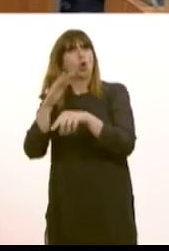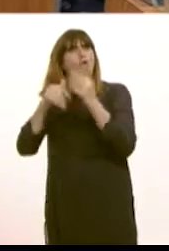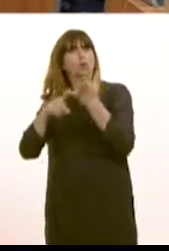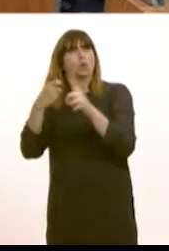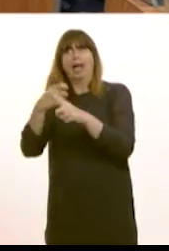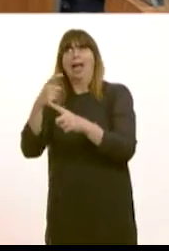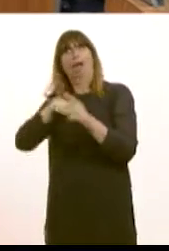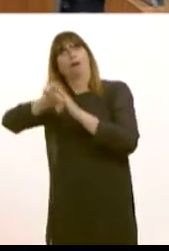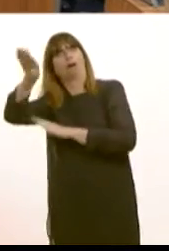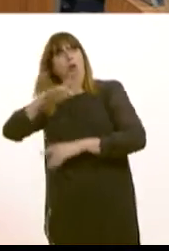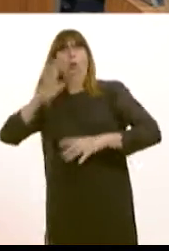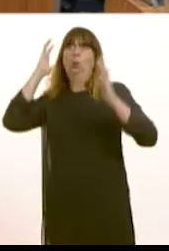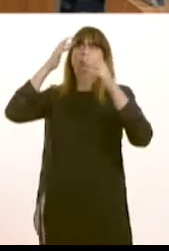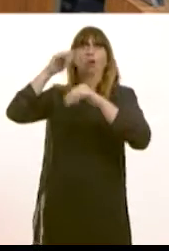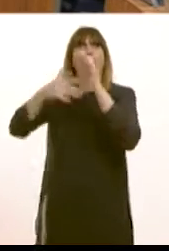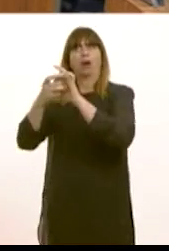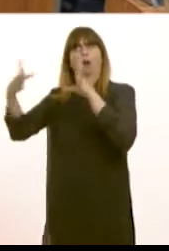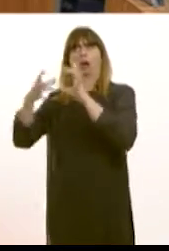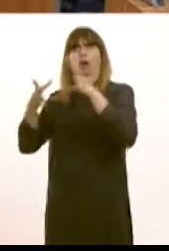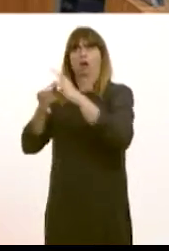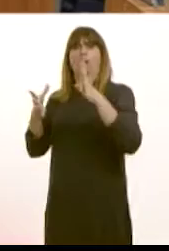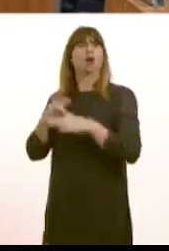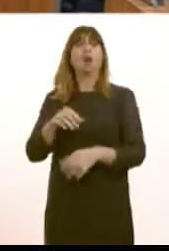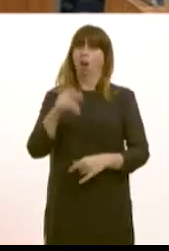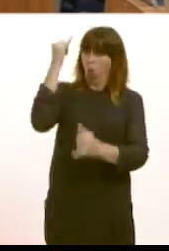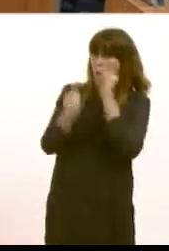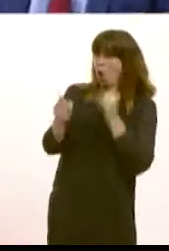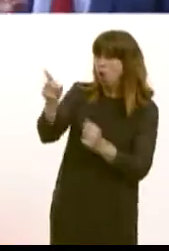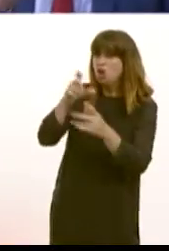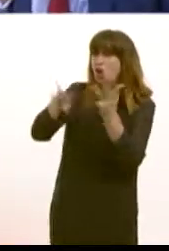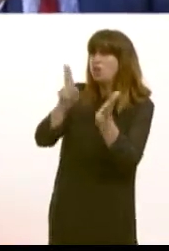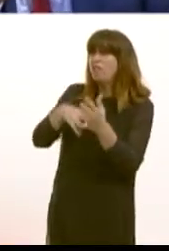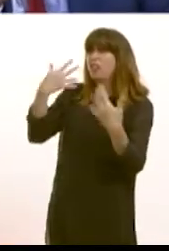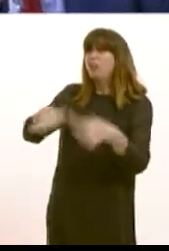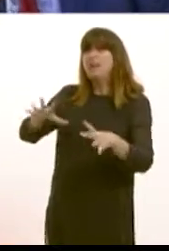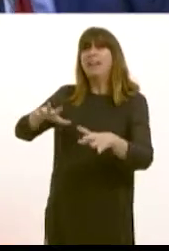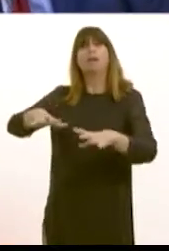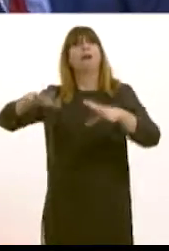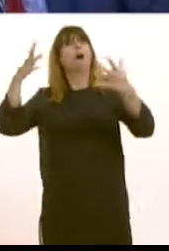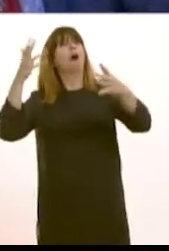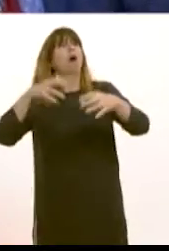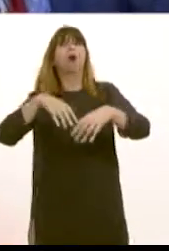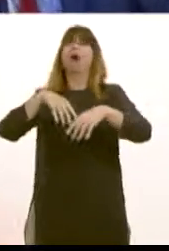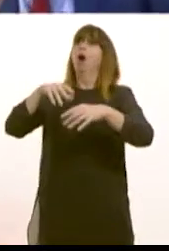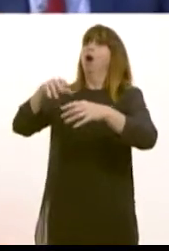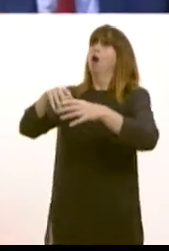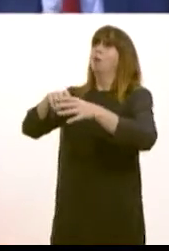Carwyn Jones: What I didnít say, of course, was that those in business were fat, lazy golfers, which is a theme of his party at the moment, the party of business.